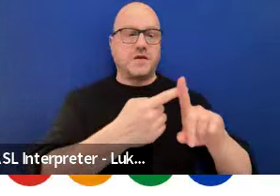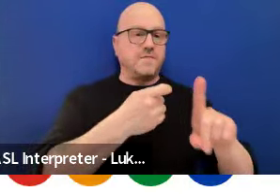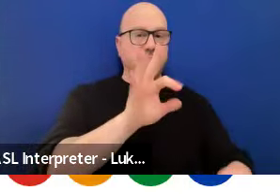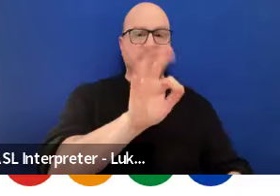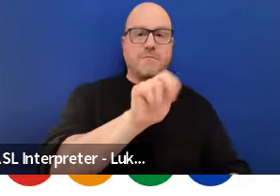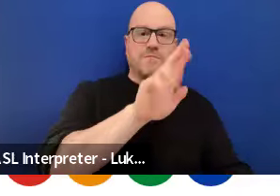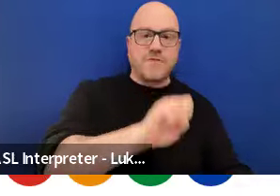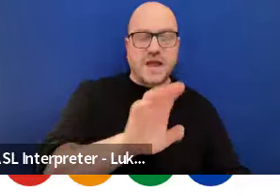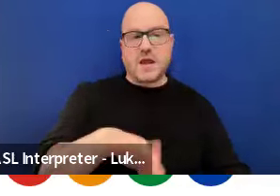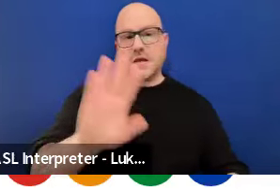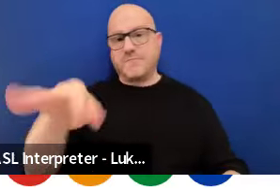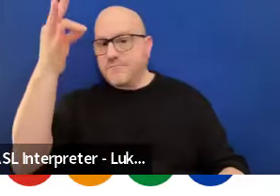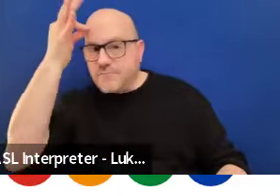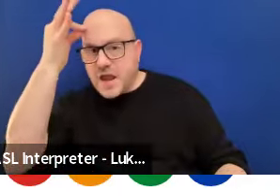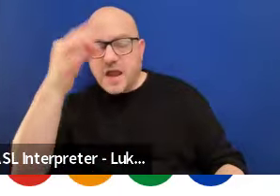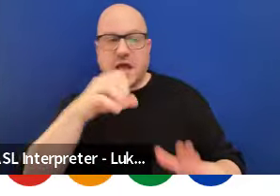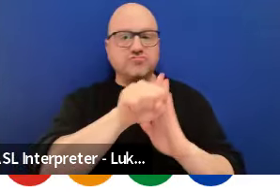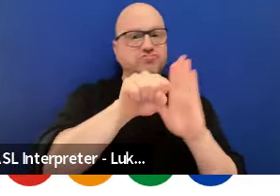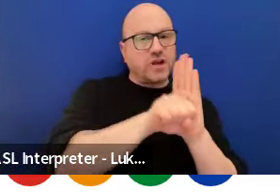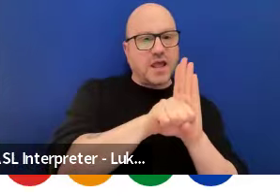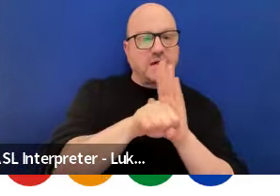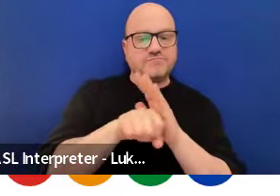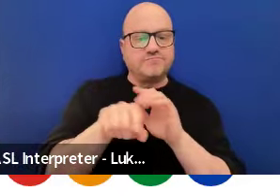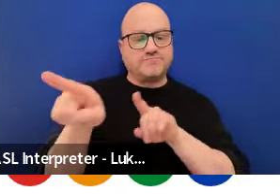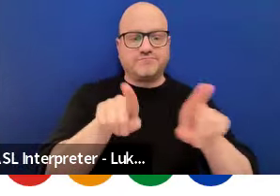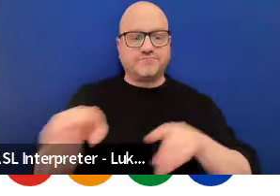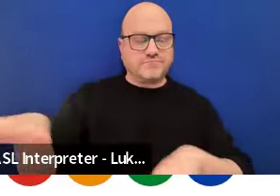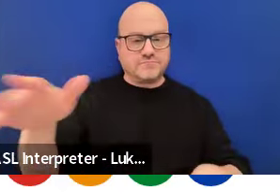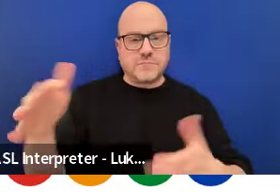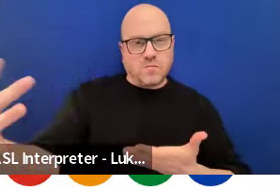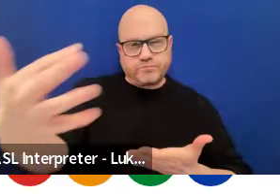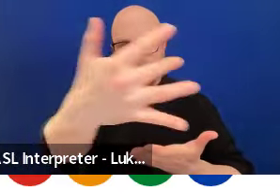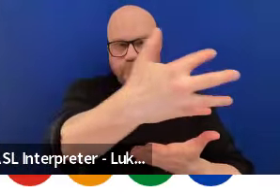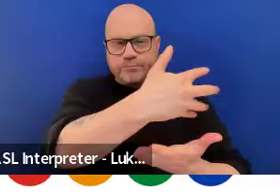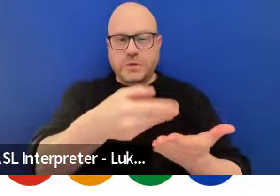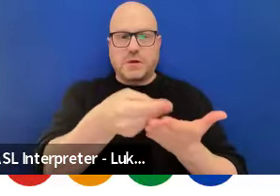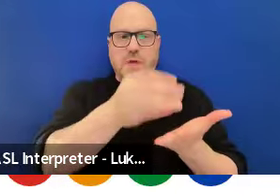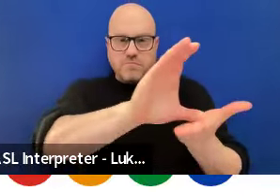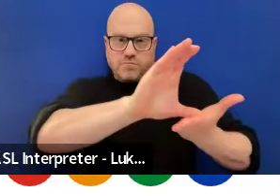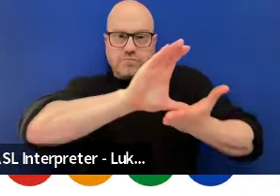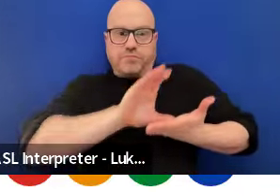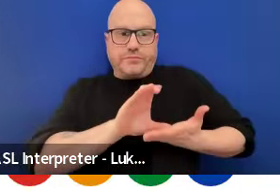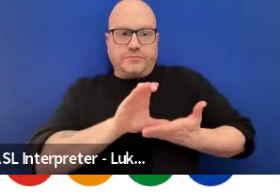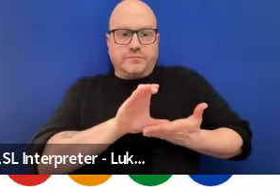OF FUNDING WE RECEIVE, WHETHER IT IS FROM FARES, THE FEDERAL